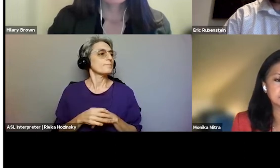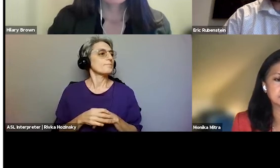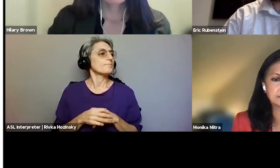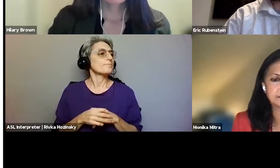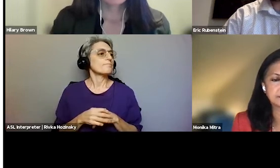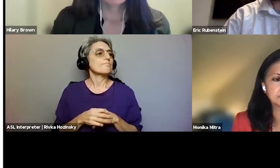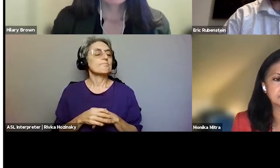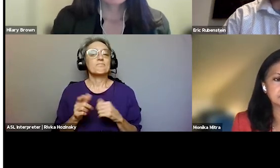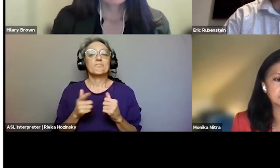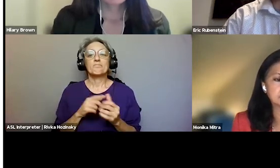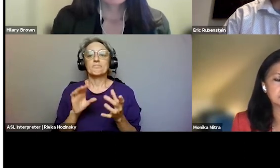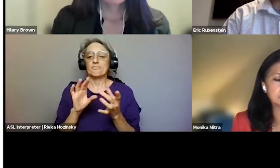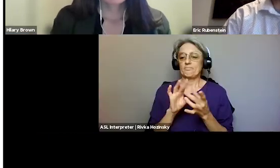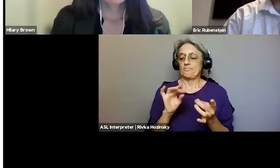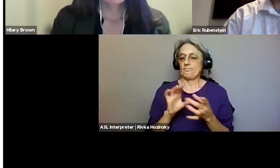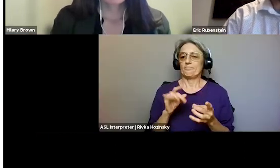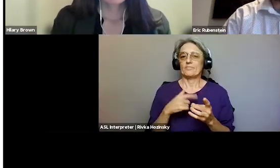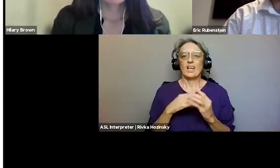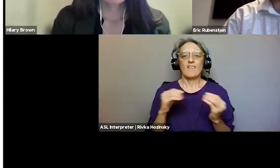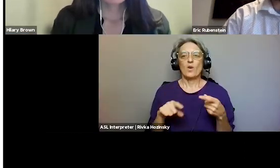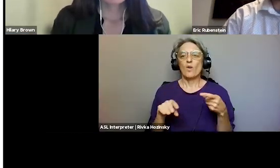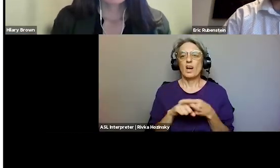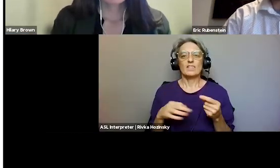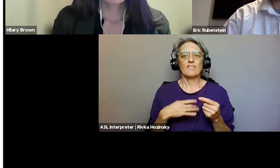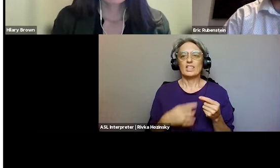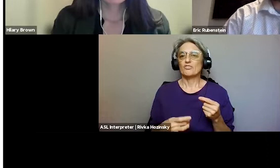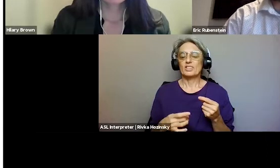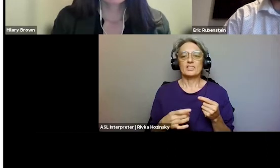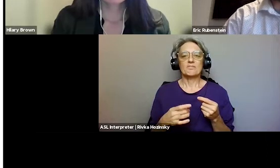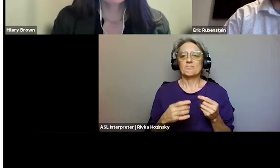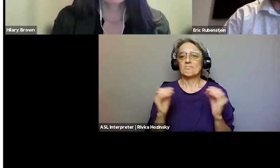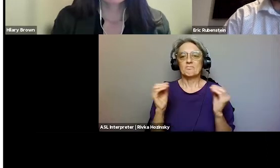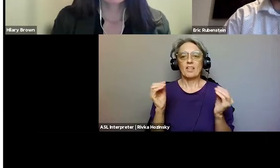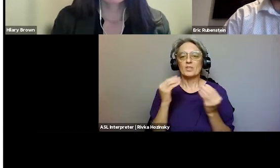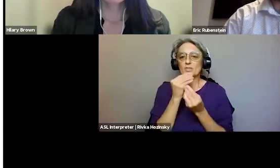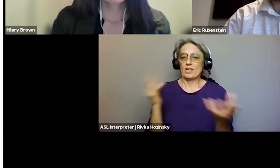I don’t have any conflicts of interest to report. As Dr. Mitra mentioned, my work is funded by NICHD